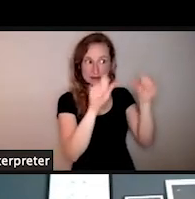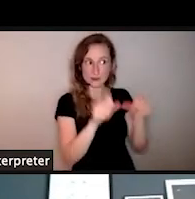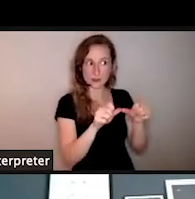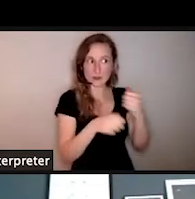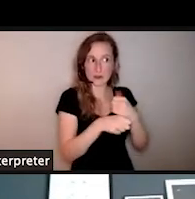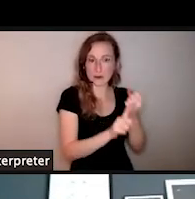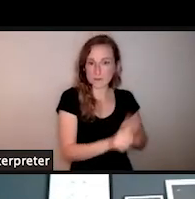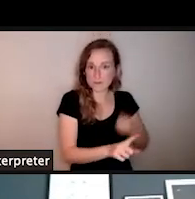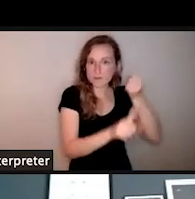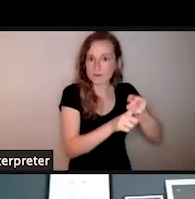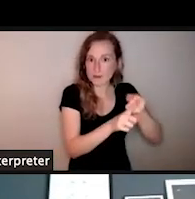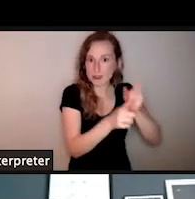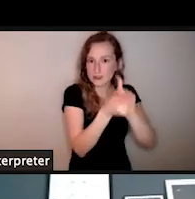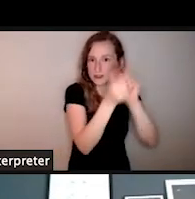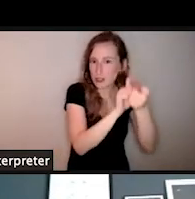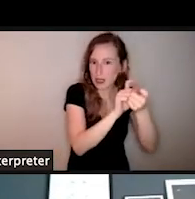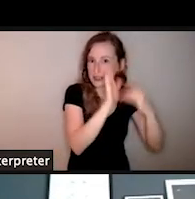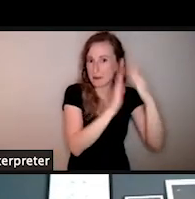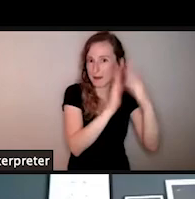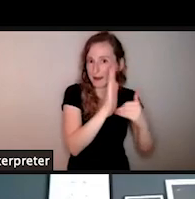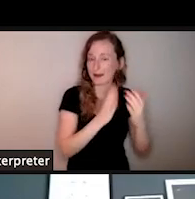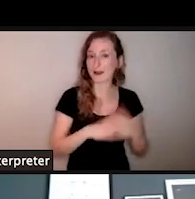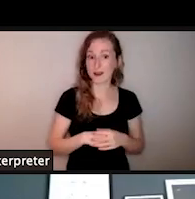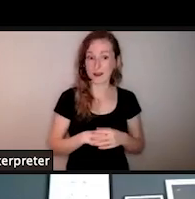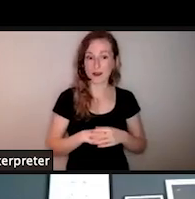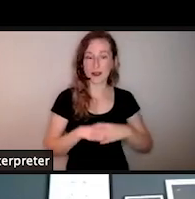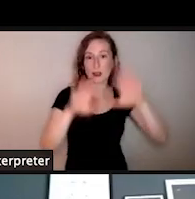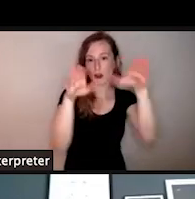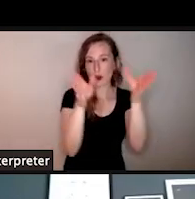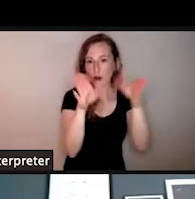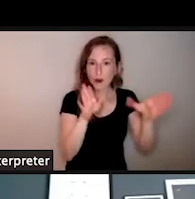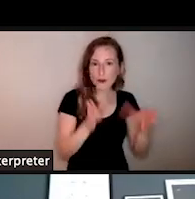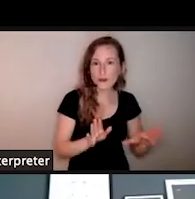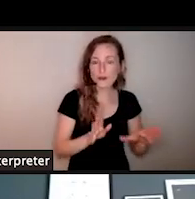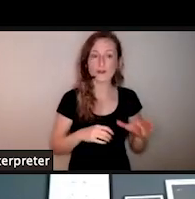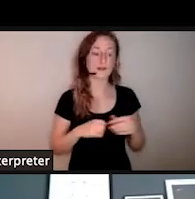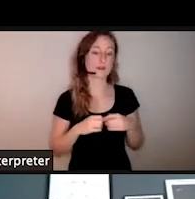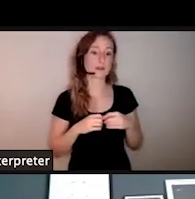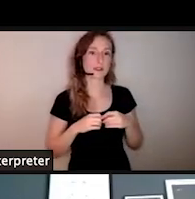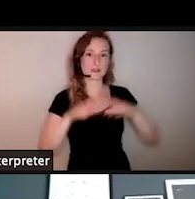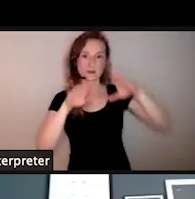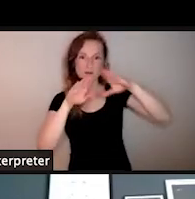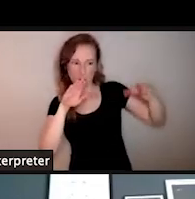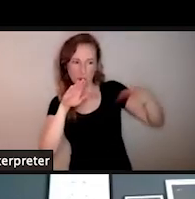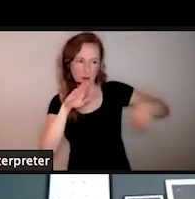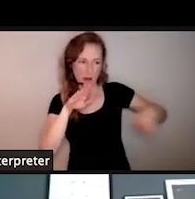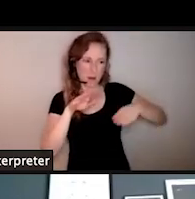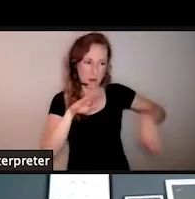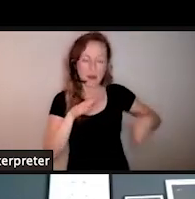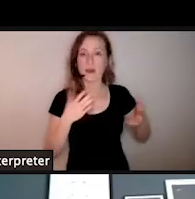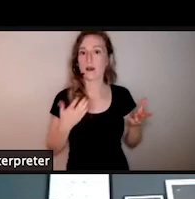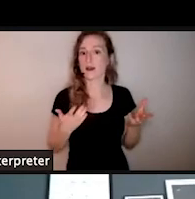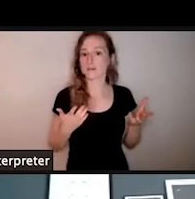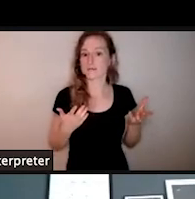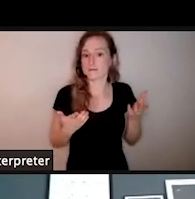Do we get a different feeling from curvy lines than we do from jagged edges?